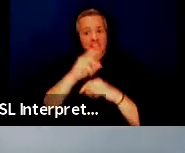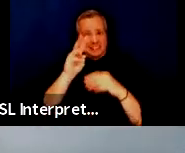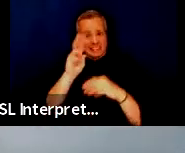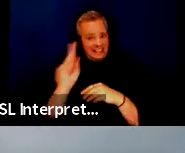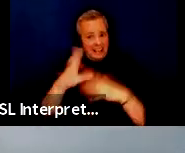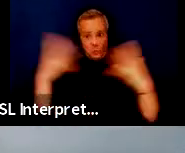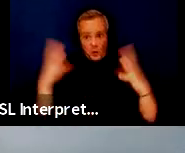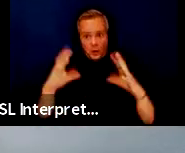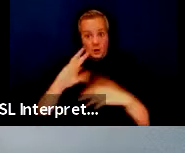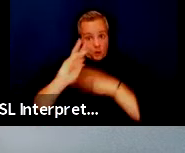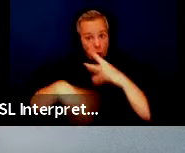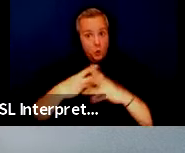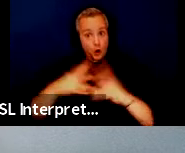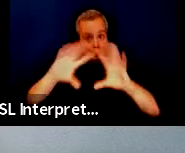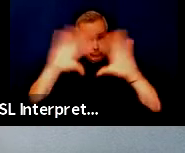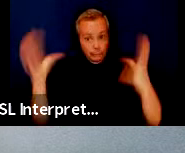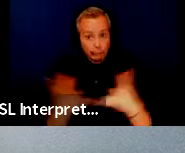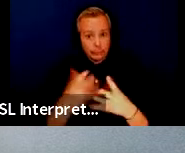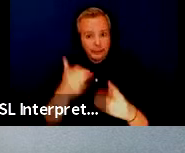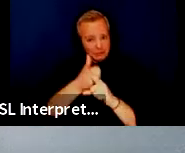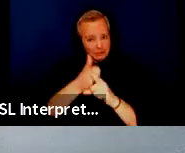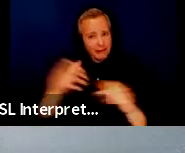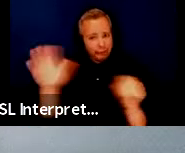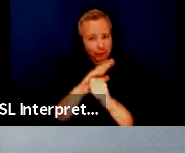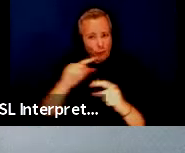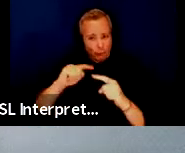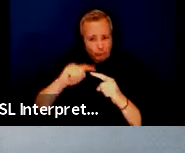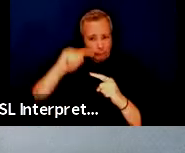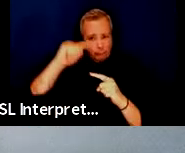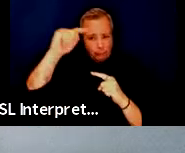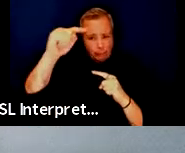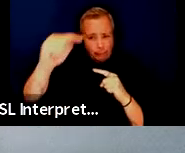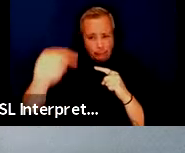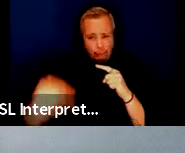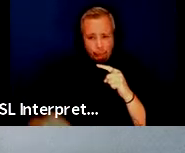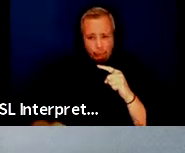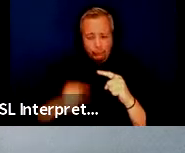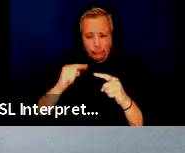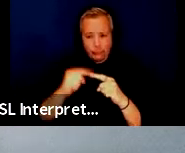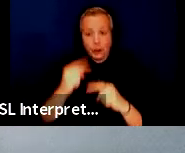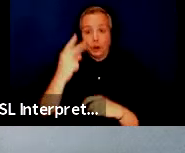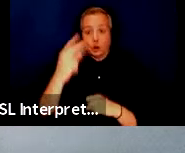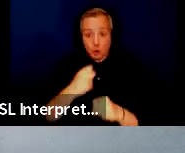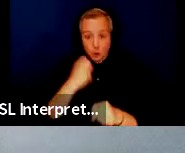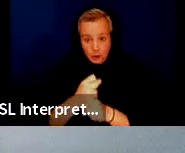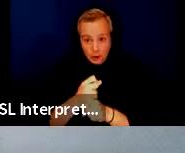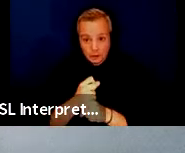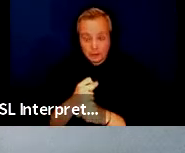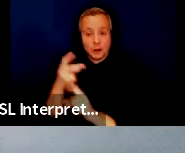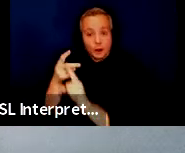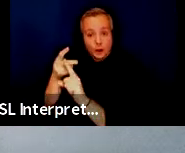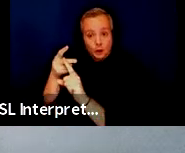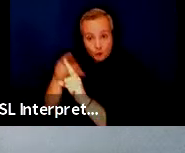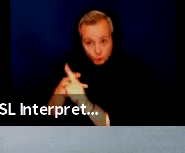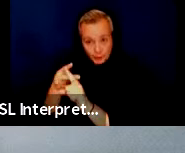WHICH TOOK HIM TWO YEARS, TWO MONTHS, AND TWO DAYS TO DO. JUST IMAGINE THAT FOR A MOMENT.